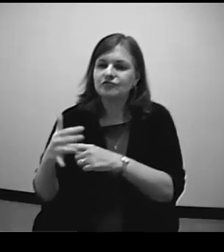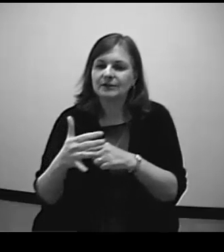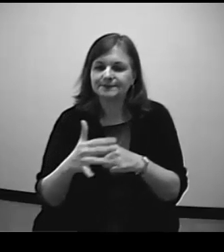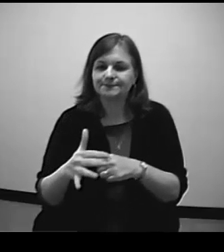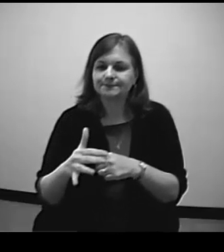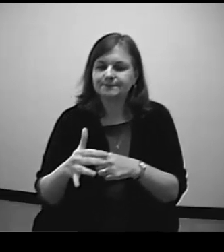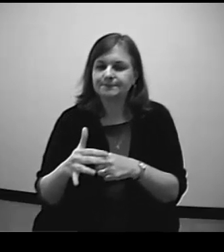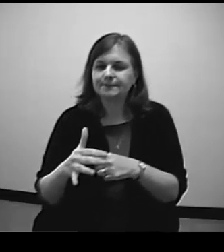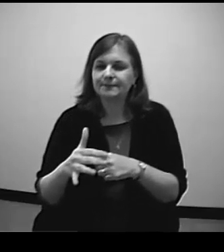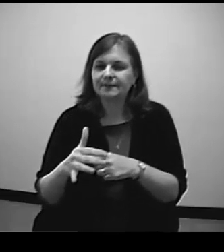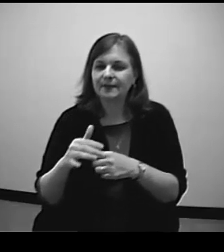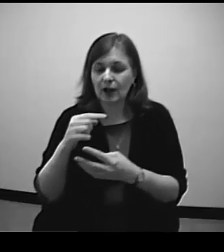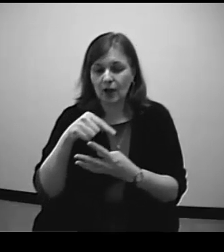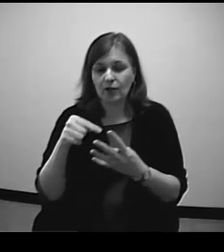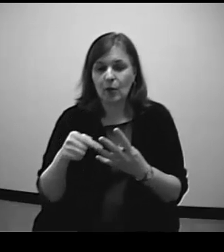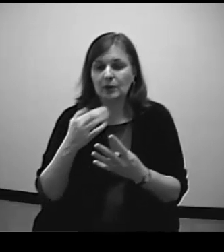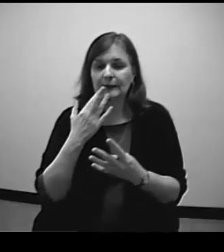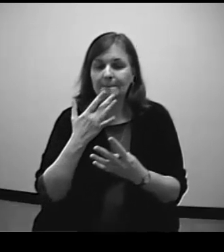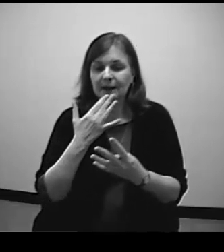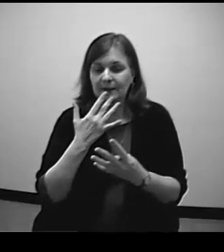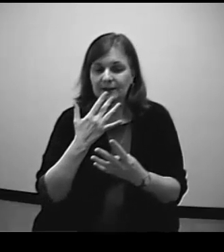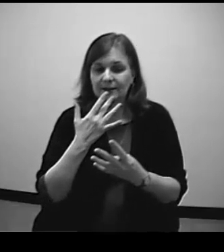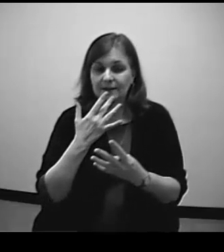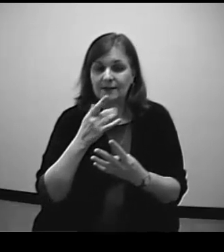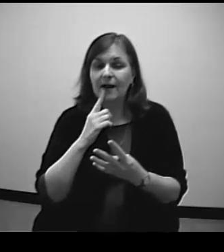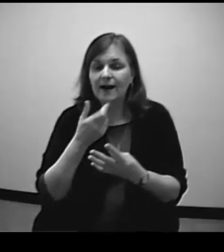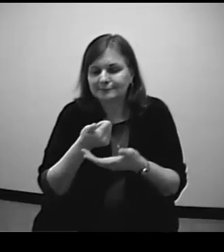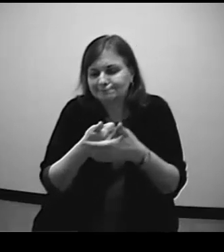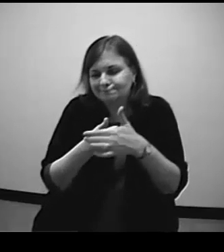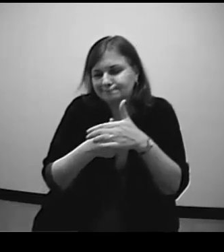so those pigments are